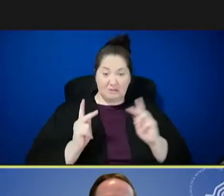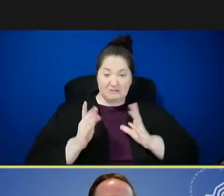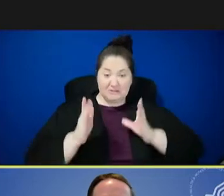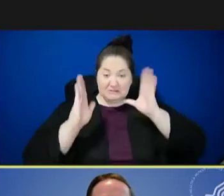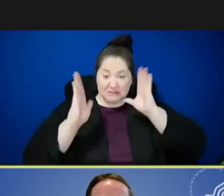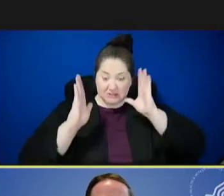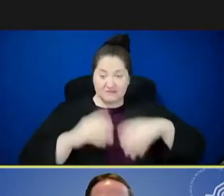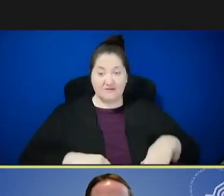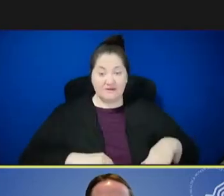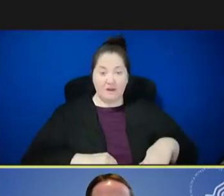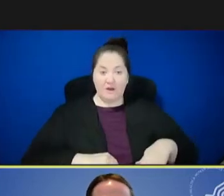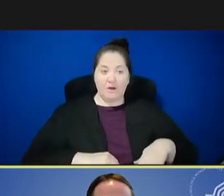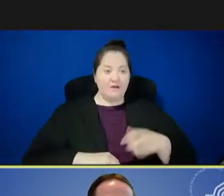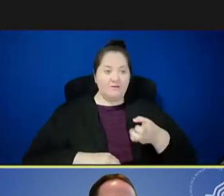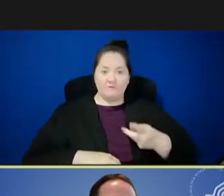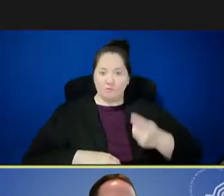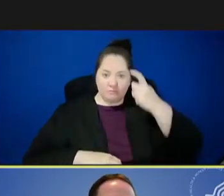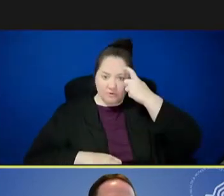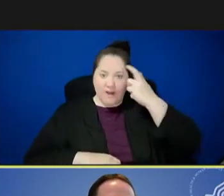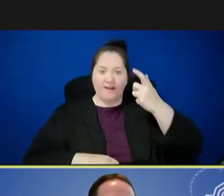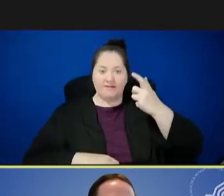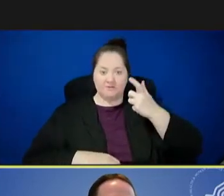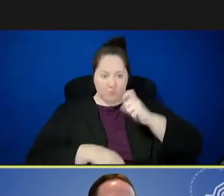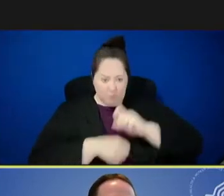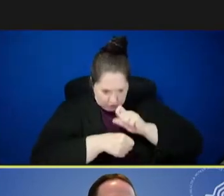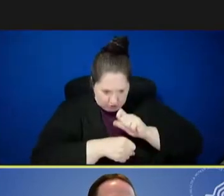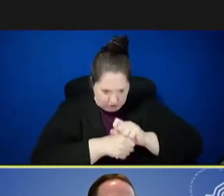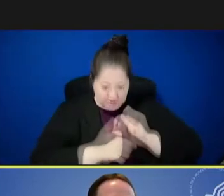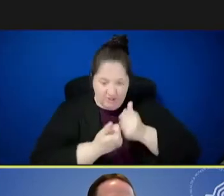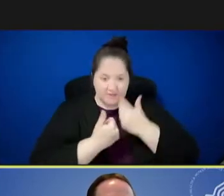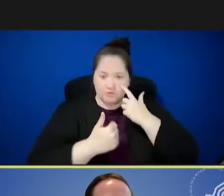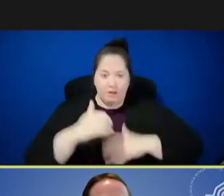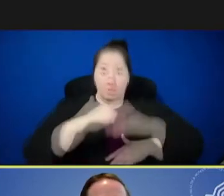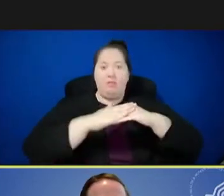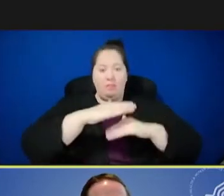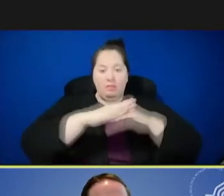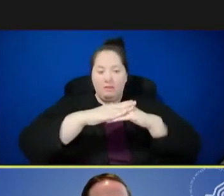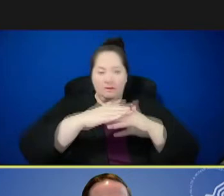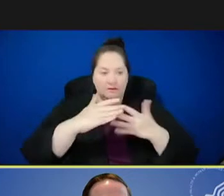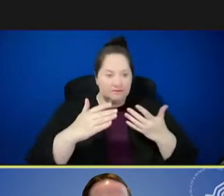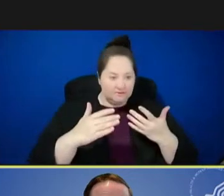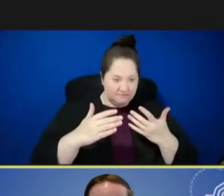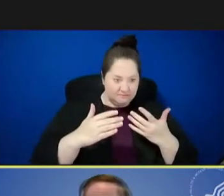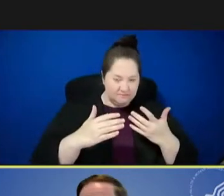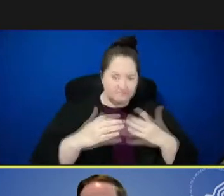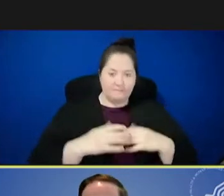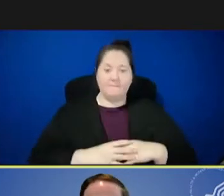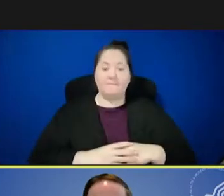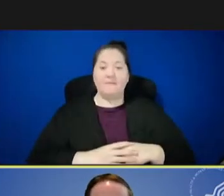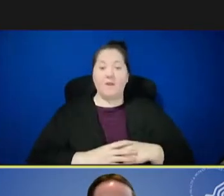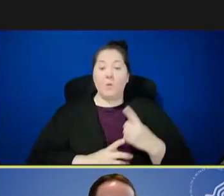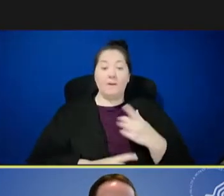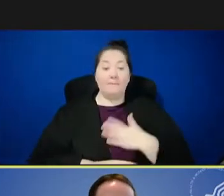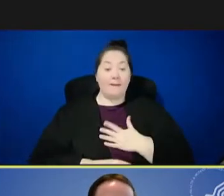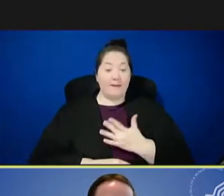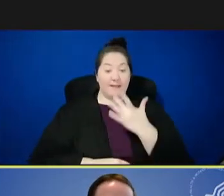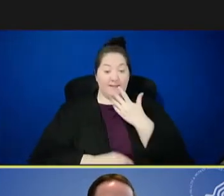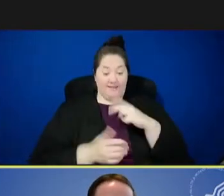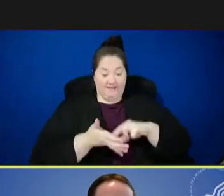work on these challenges. That gets to one of my favorite definitions of artificial intelligence,